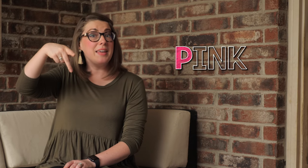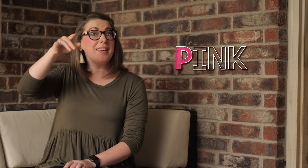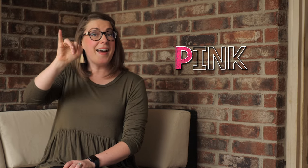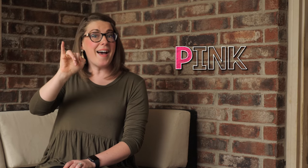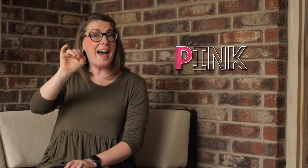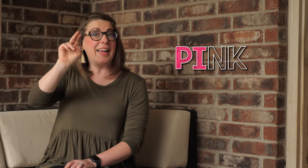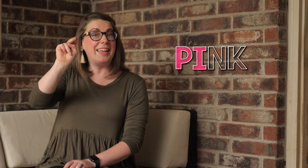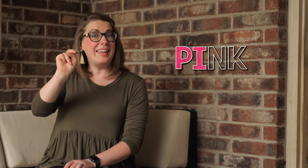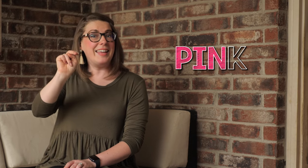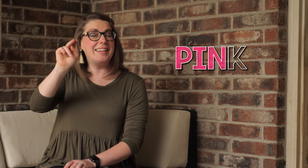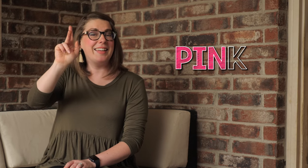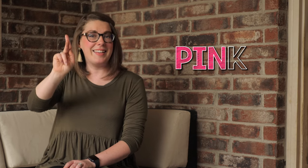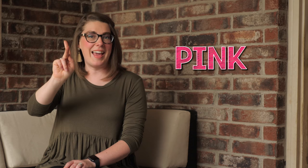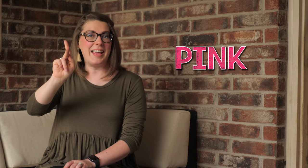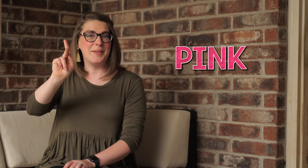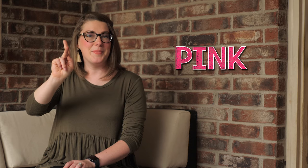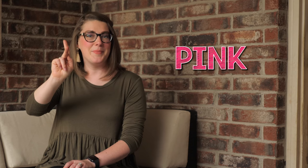P I N K Pink